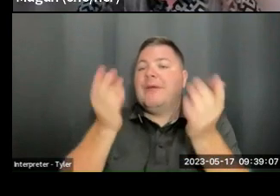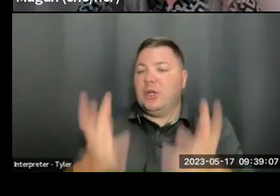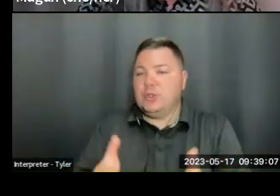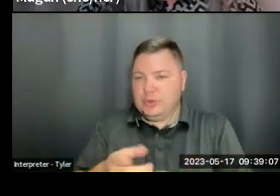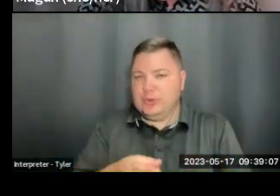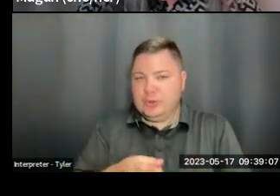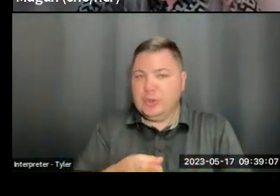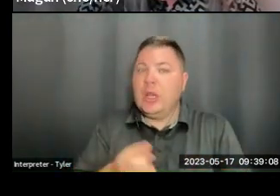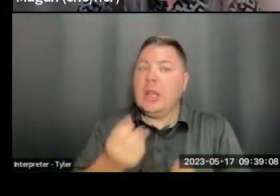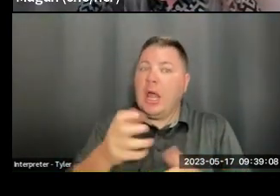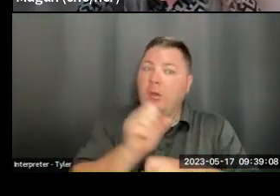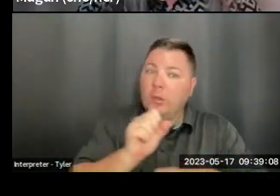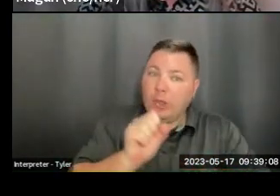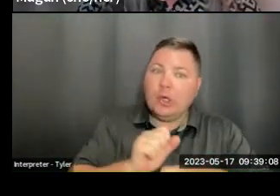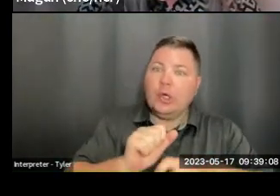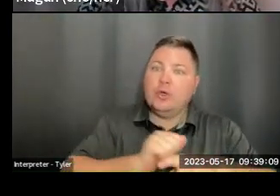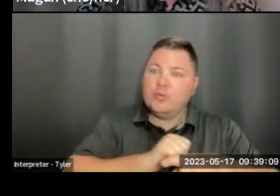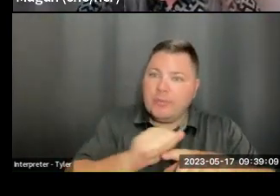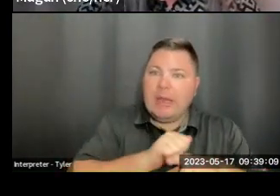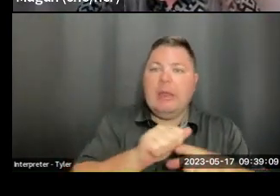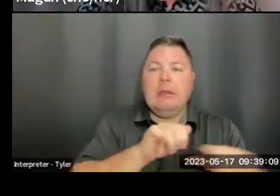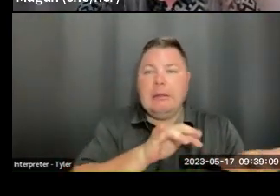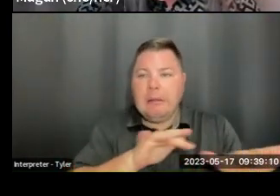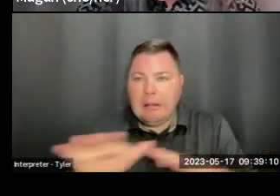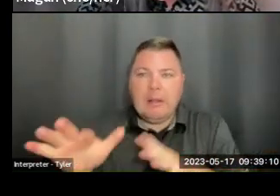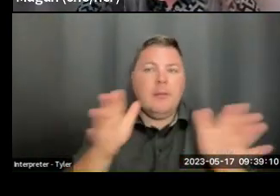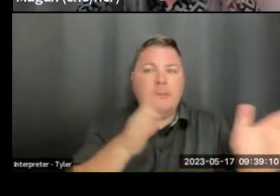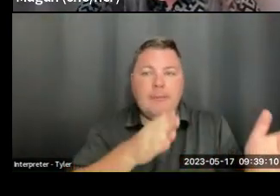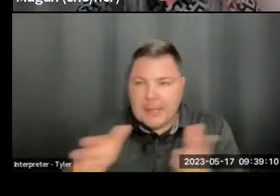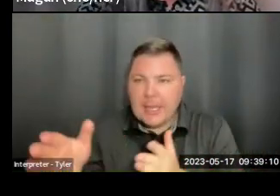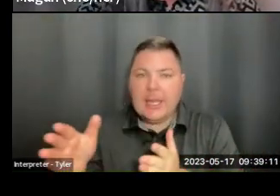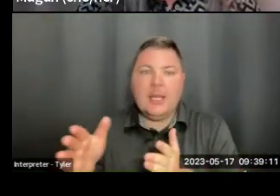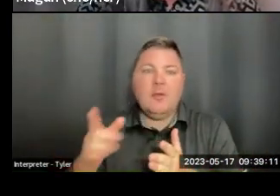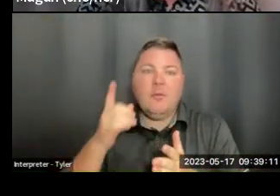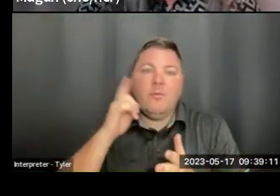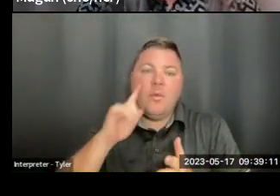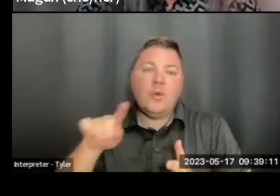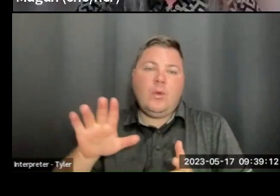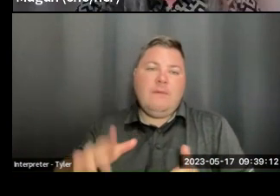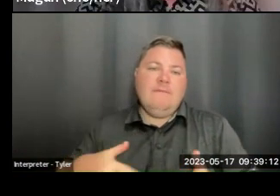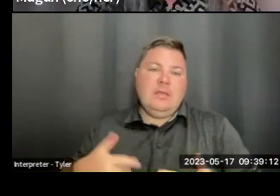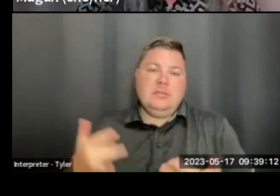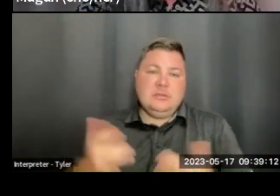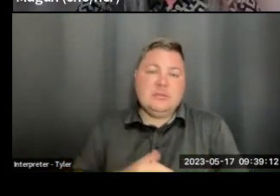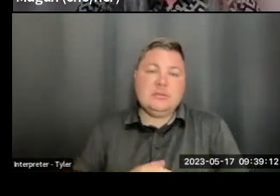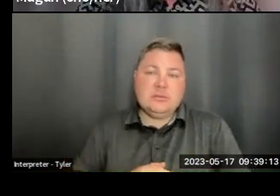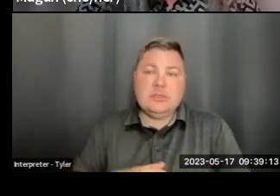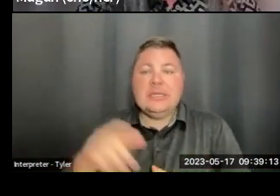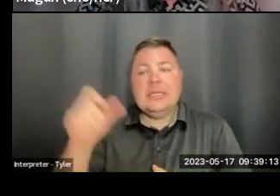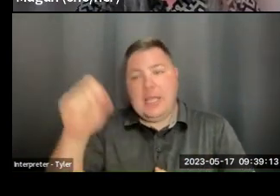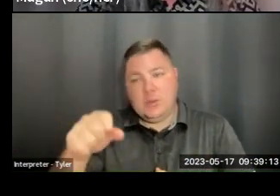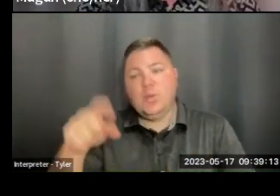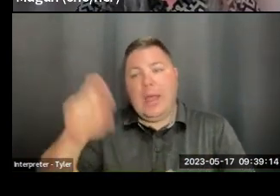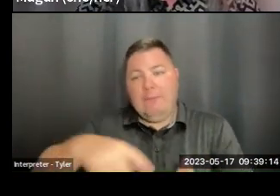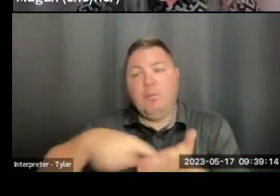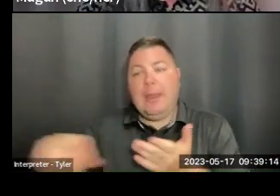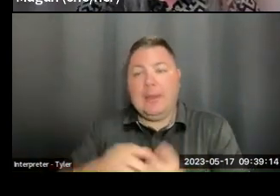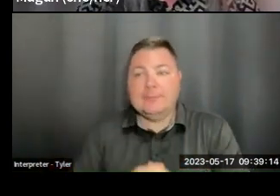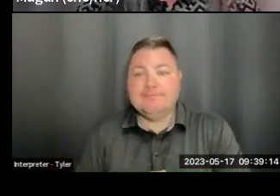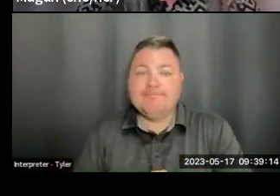DEAF, Inc. , HearInk, we are service providers. There is work and training and logistics involved to prepare for your